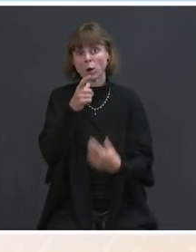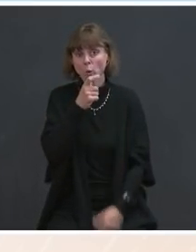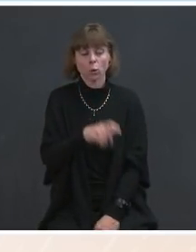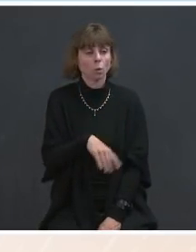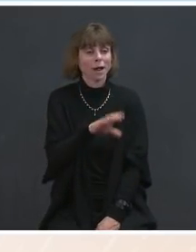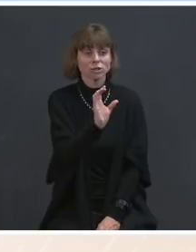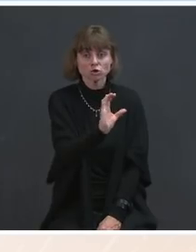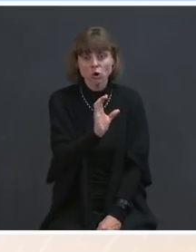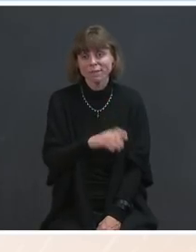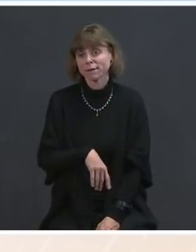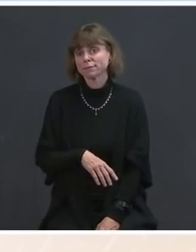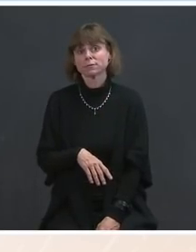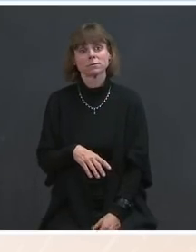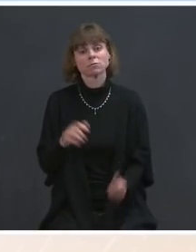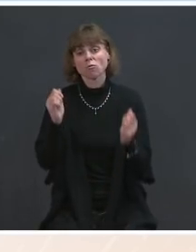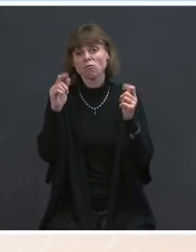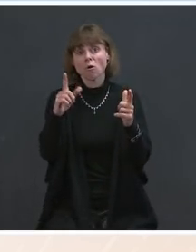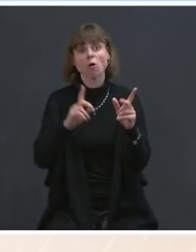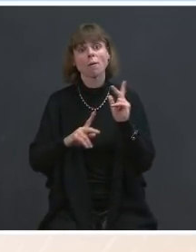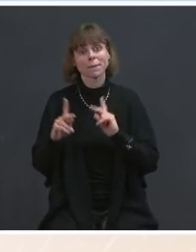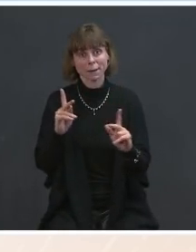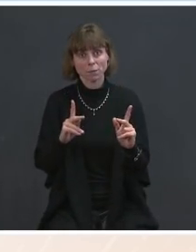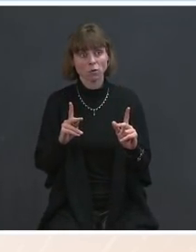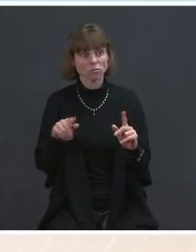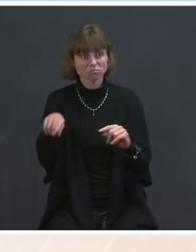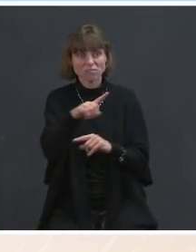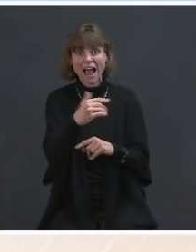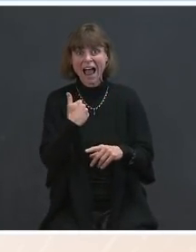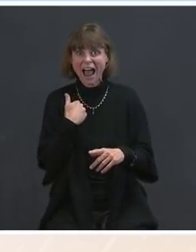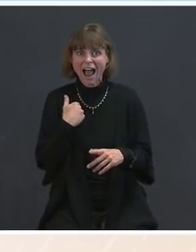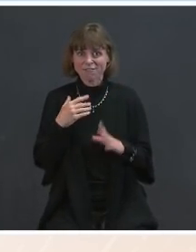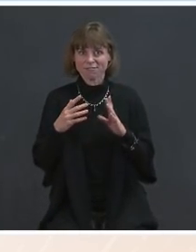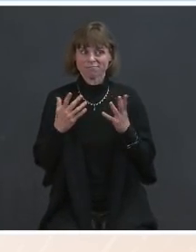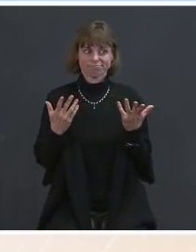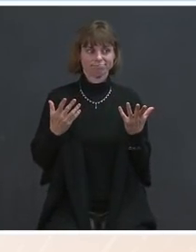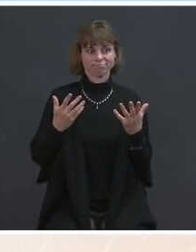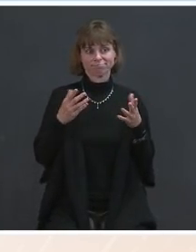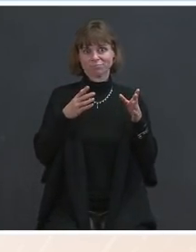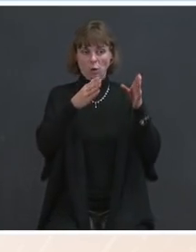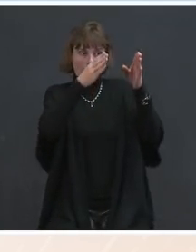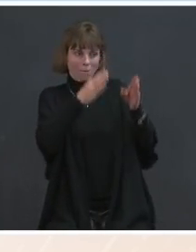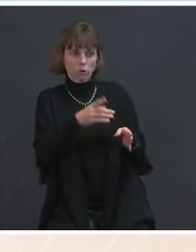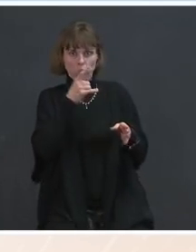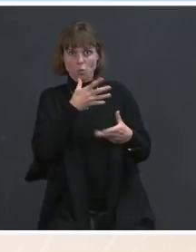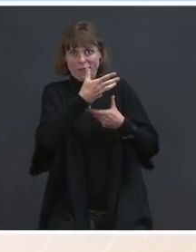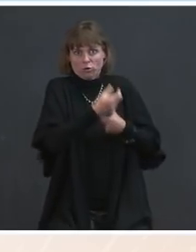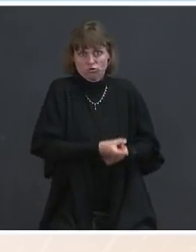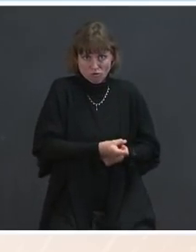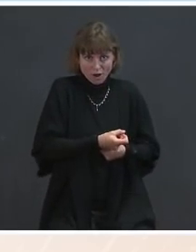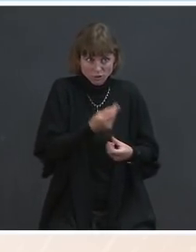and ensure there are trusted messengers who lead the way in those engagements. Eighty-one percent of Republicans